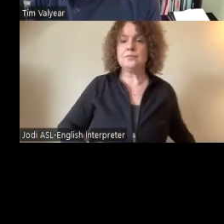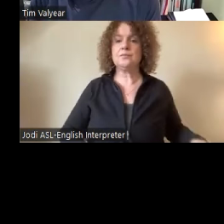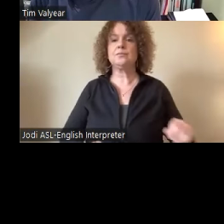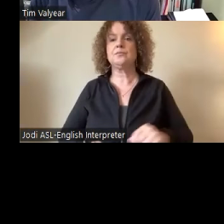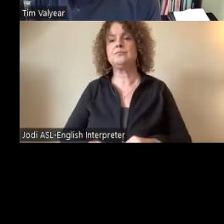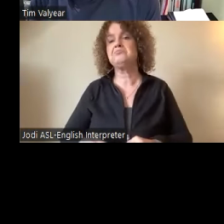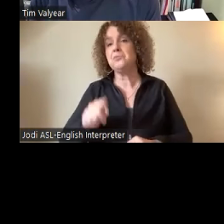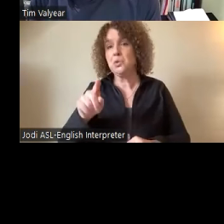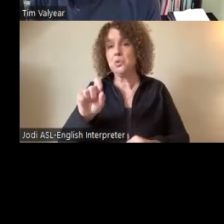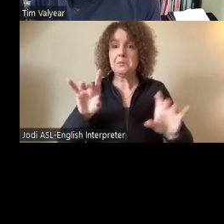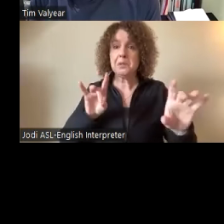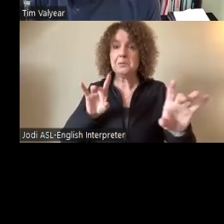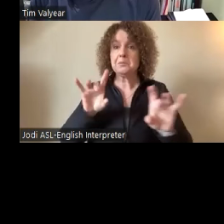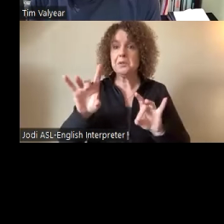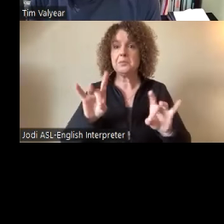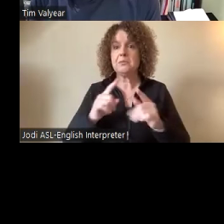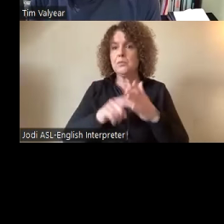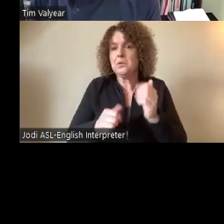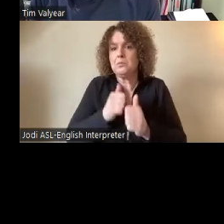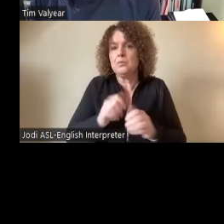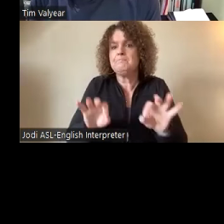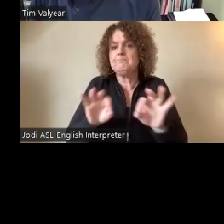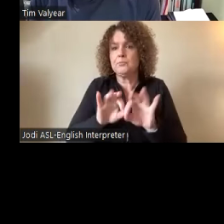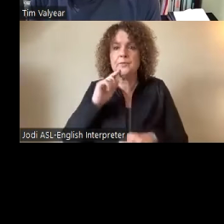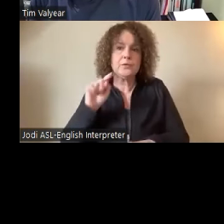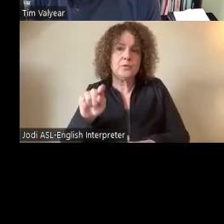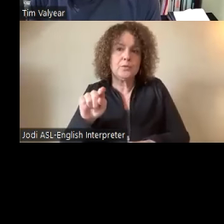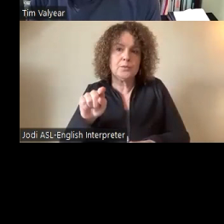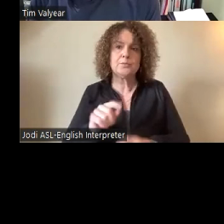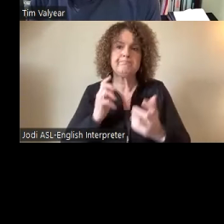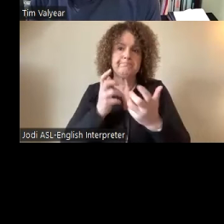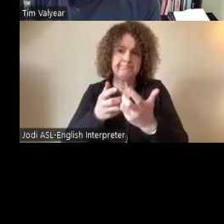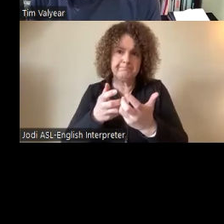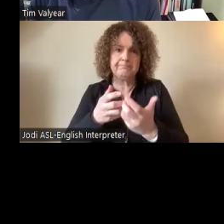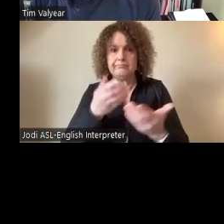information is there as resources for you to